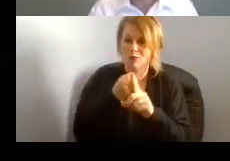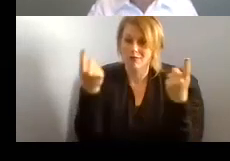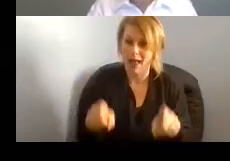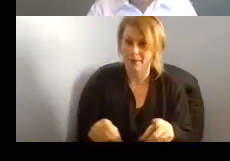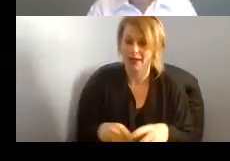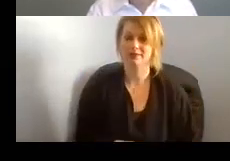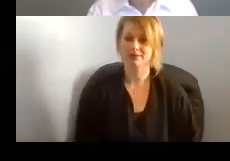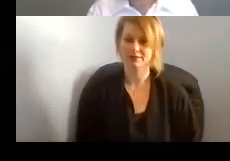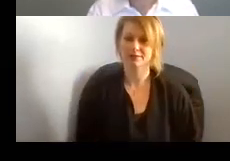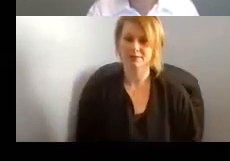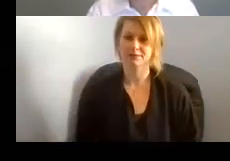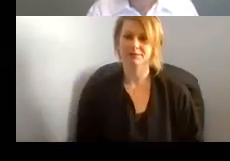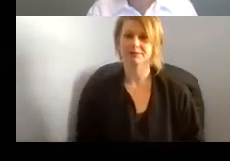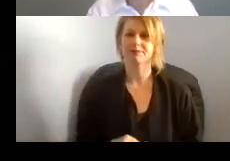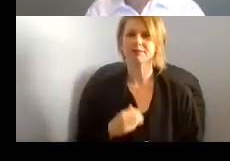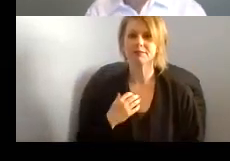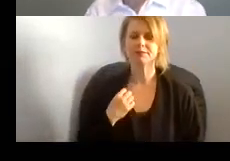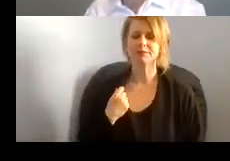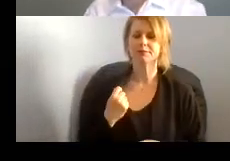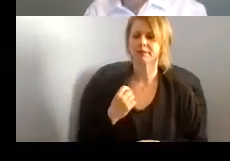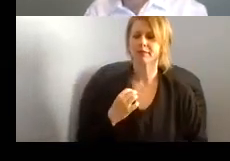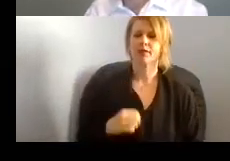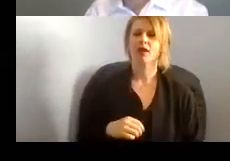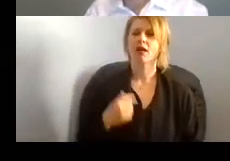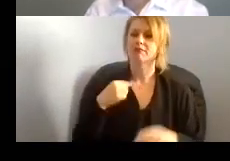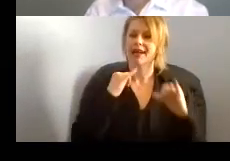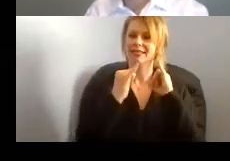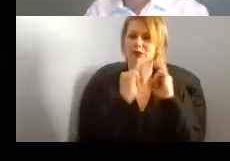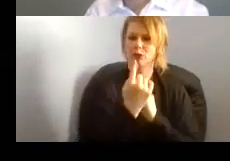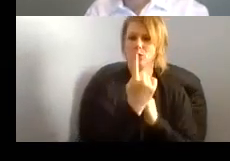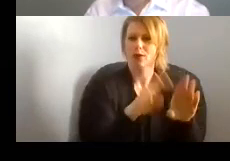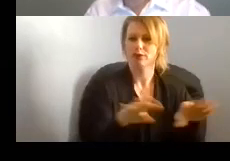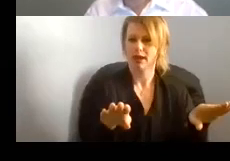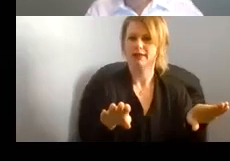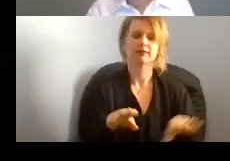You know, I interviewed one child – she was an adolescent. She was talking about, she was in biology class,